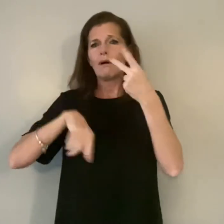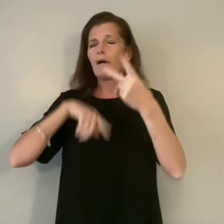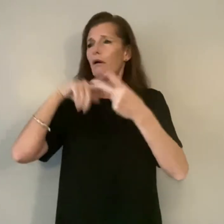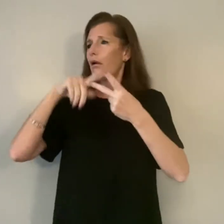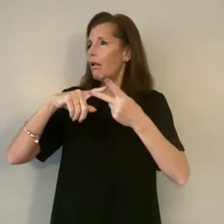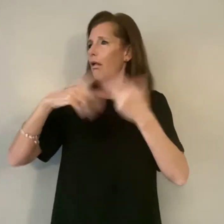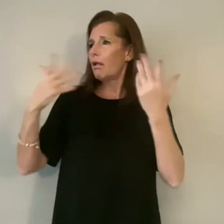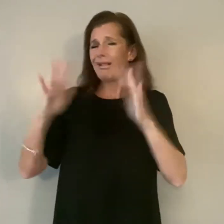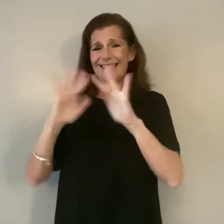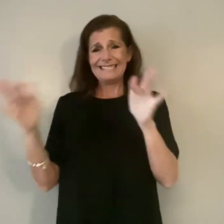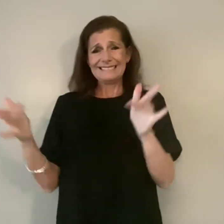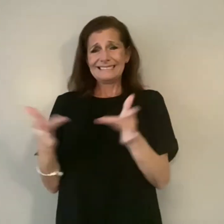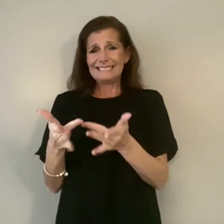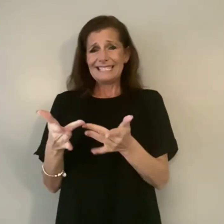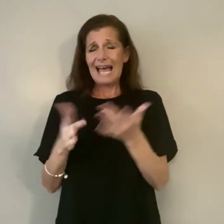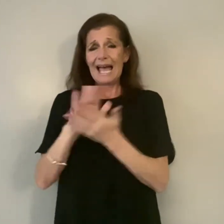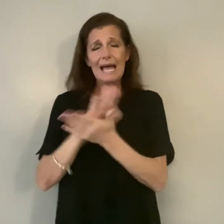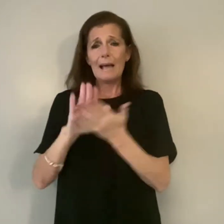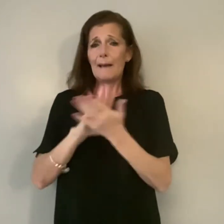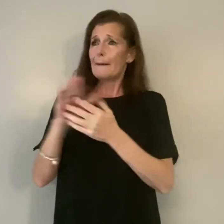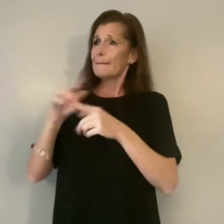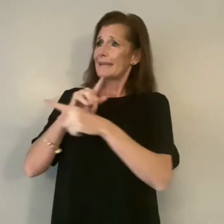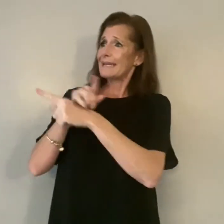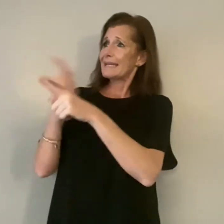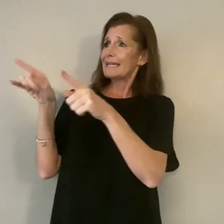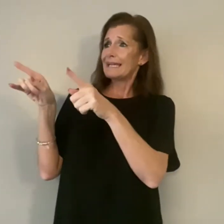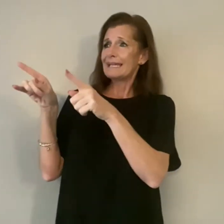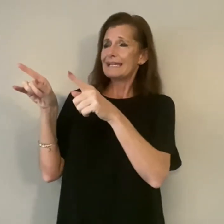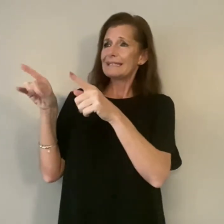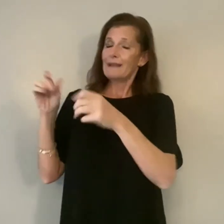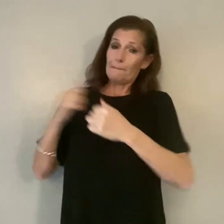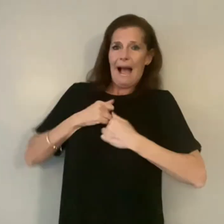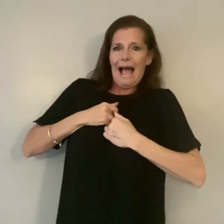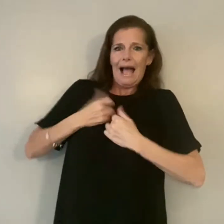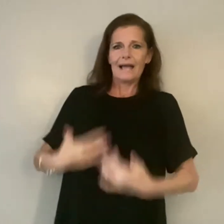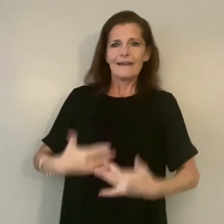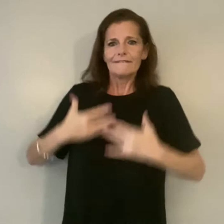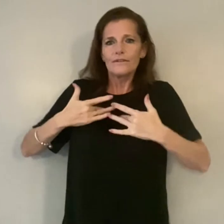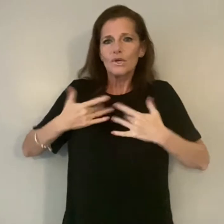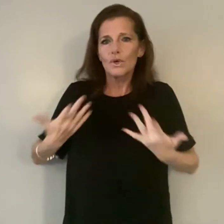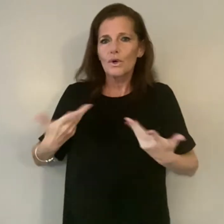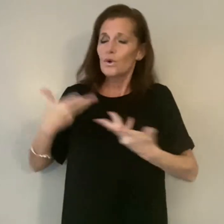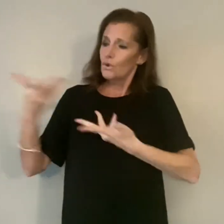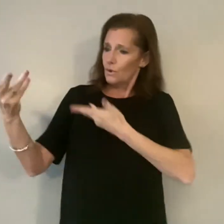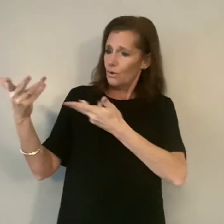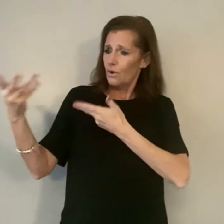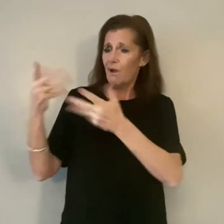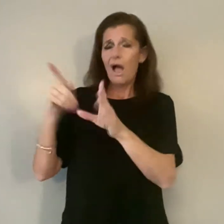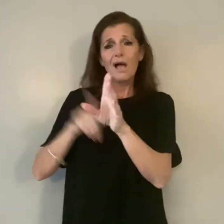growing up in a world with the internet basically has meant at least in my observations and conversations